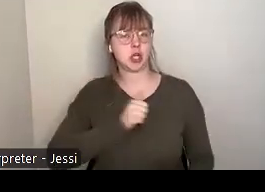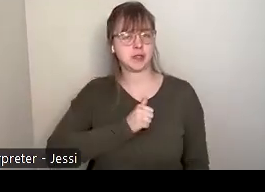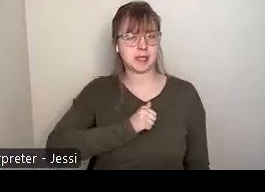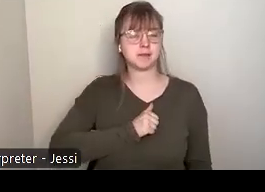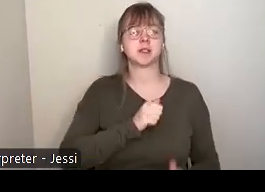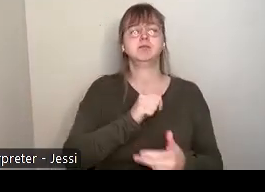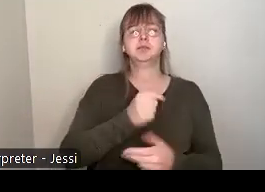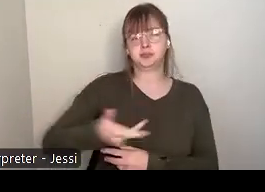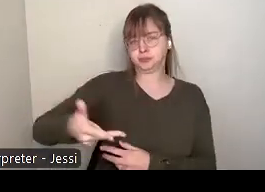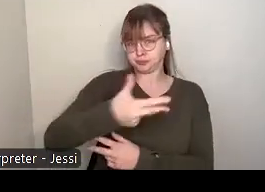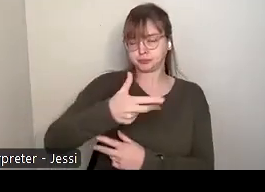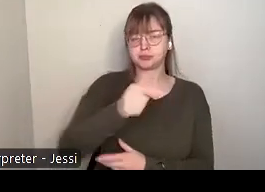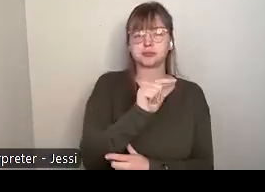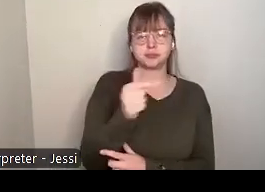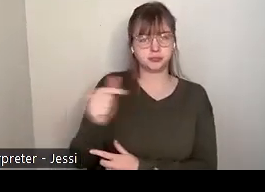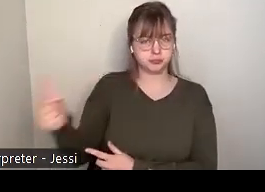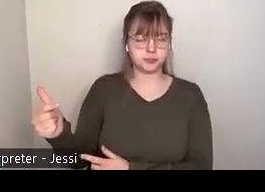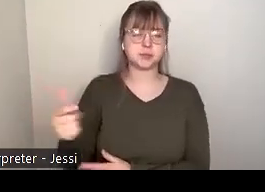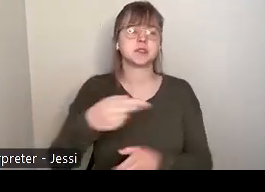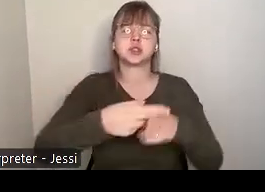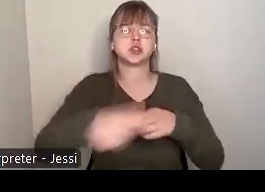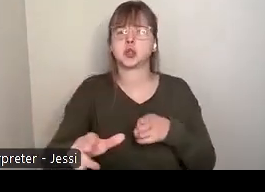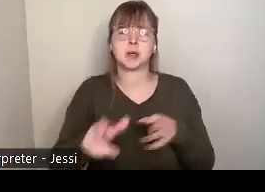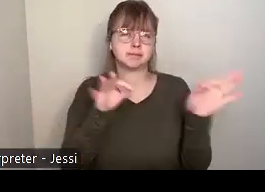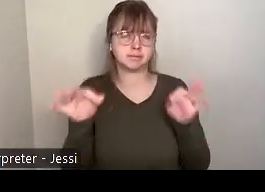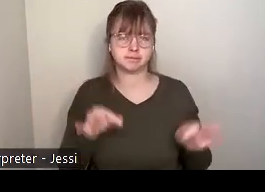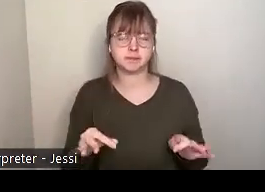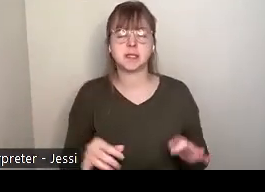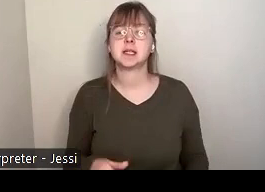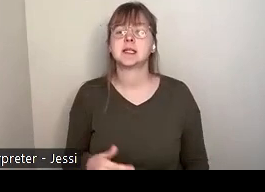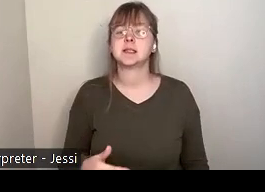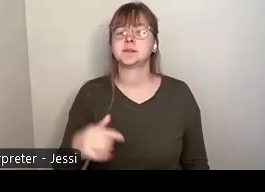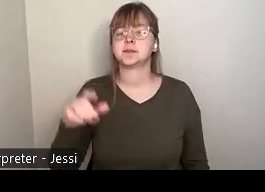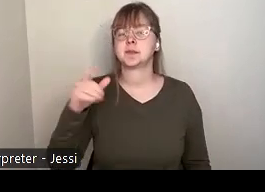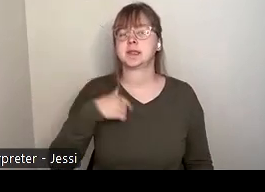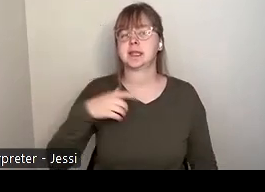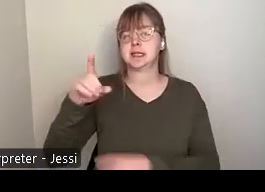to introduce ourselves very briefly um as Dr Albert Gillis said said I'm Kenya Malcolm I'm